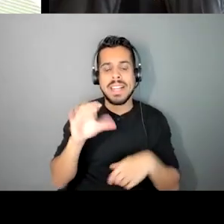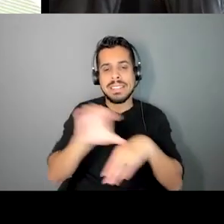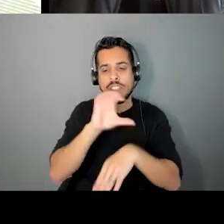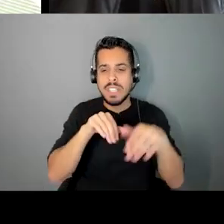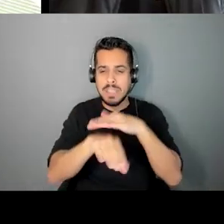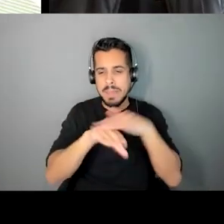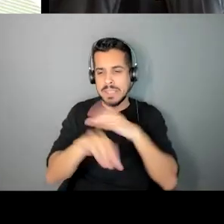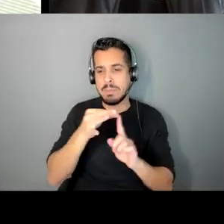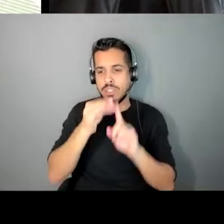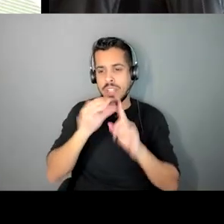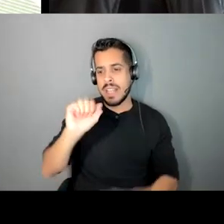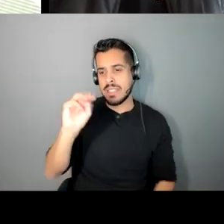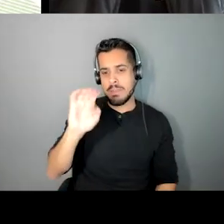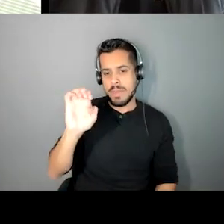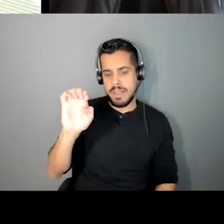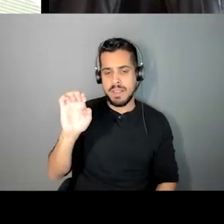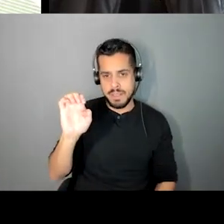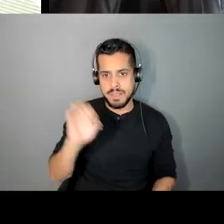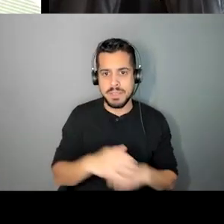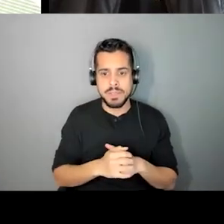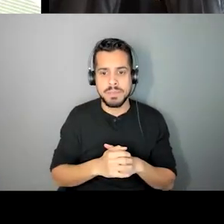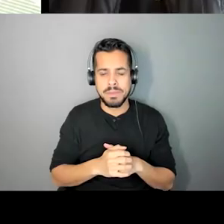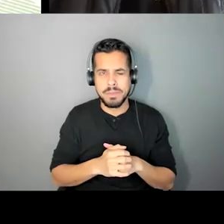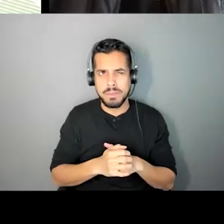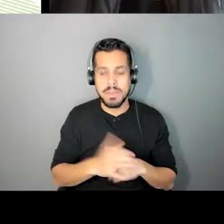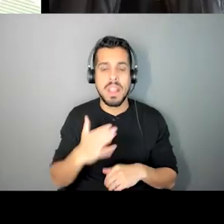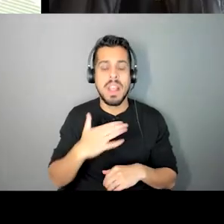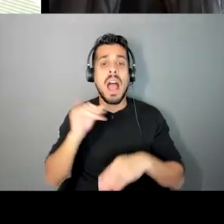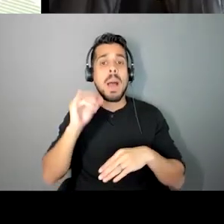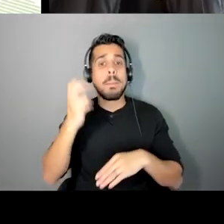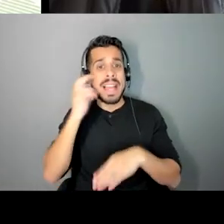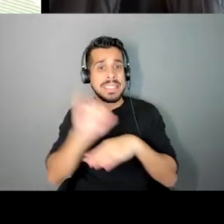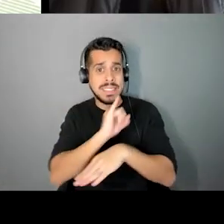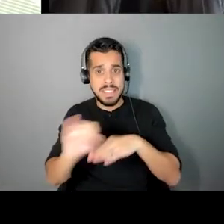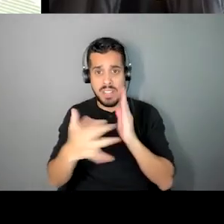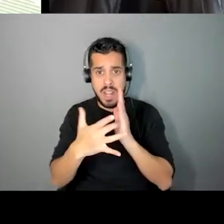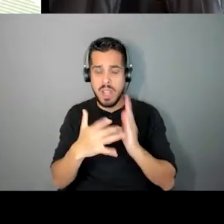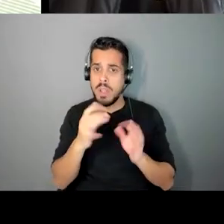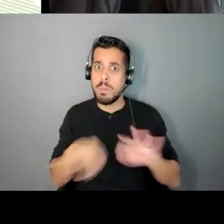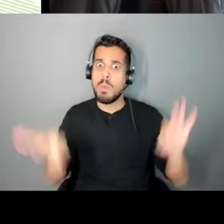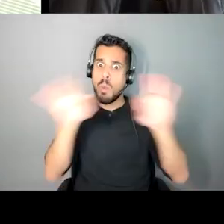a role I have held since July 2024. Blind Institute of Technology played a pivotal role in my career journey.